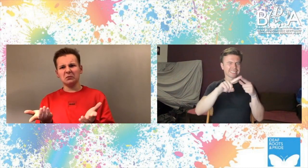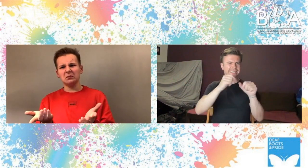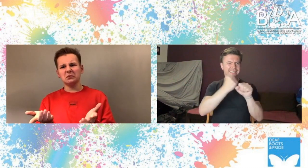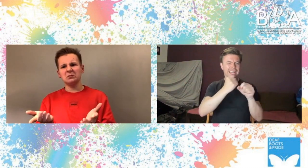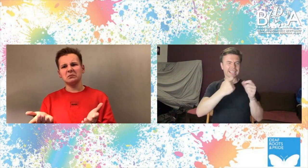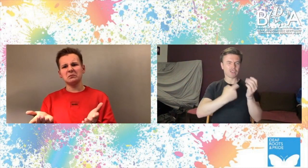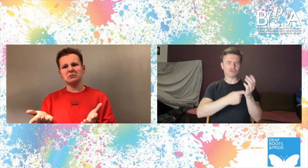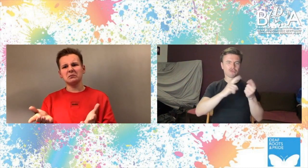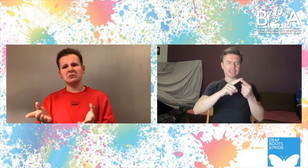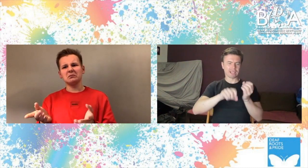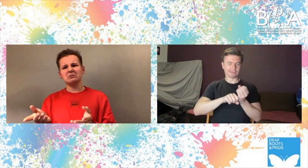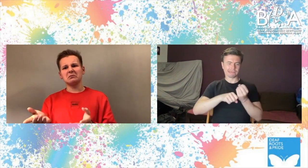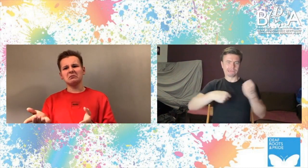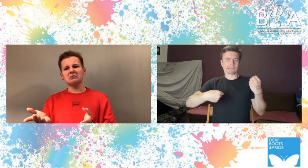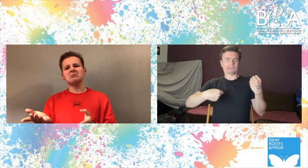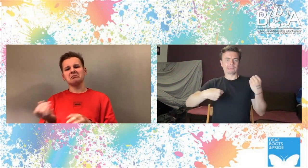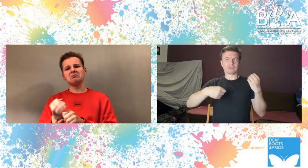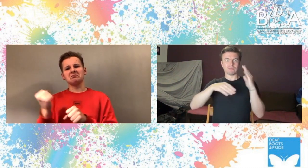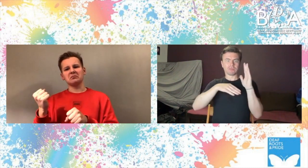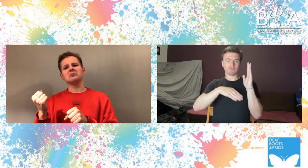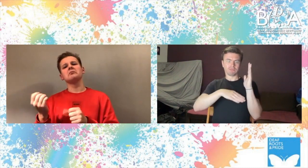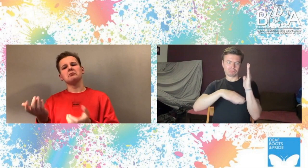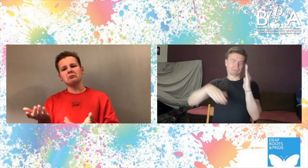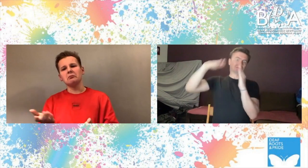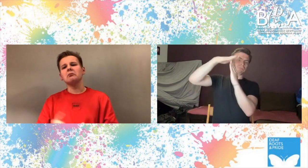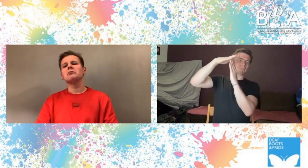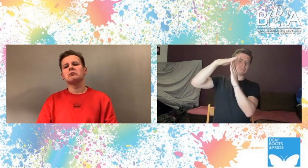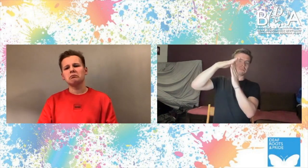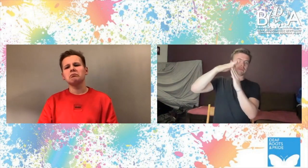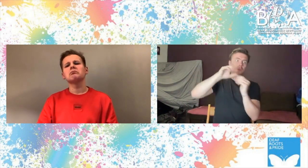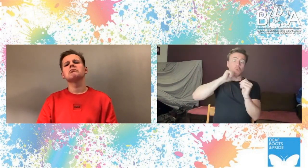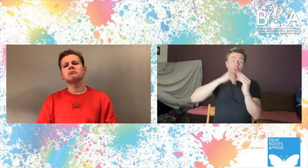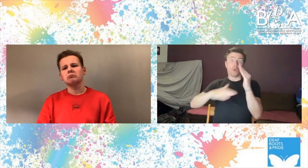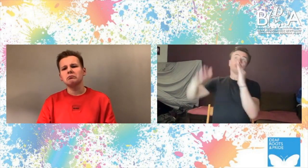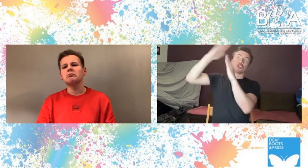It’s the name of the qualification. It indicates that it’s a good class of degree,